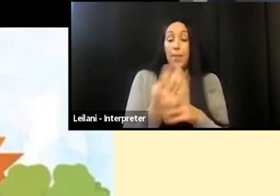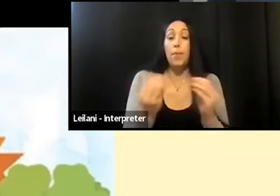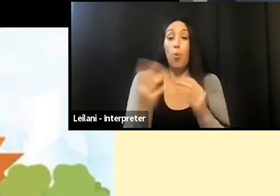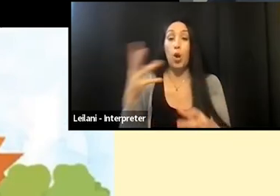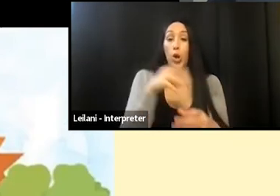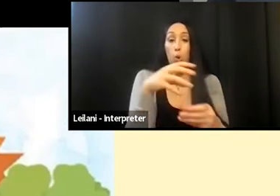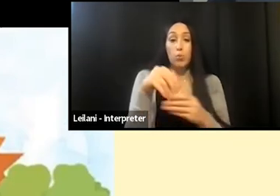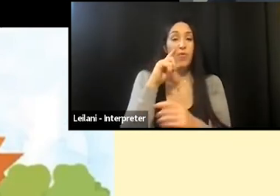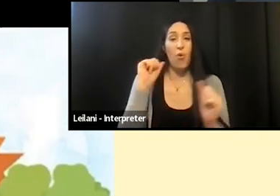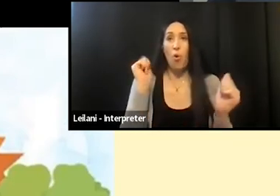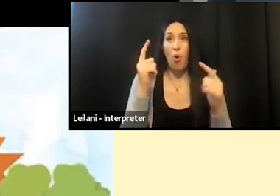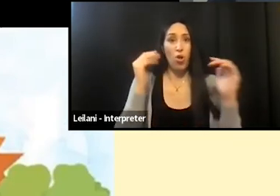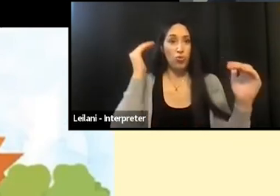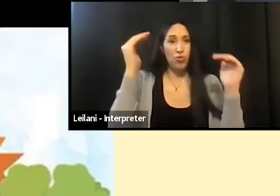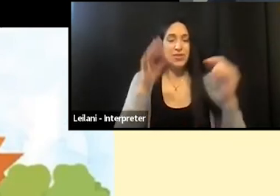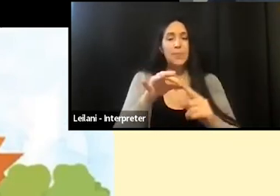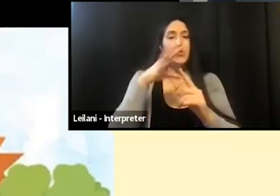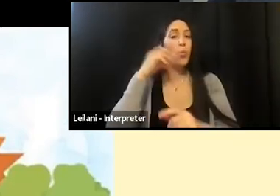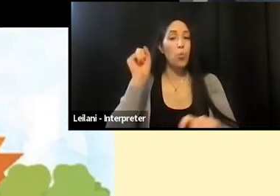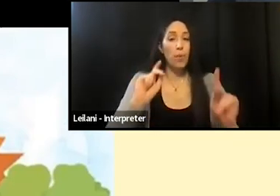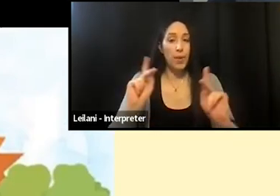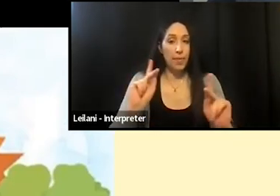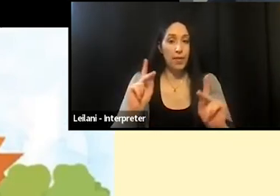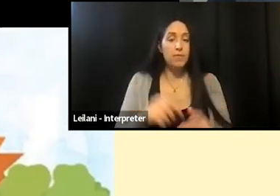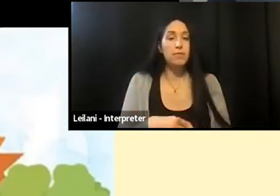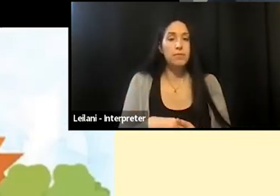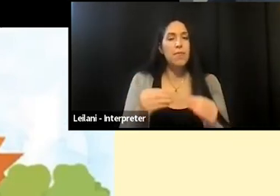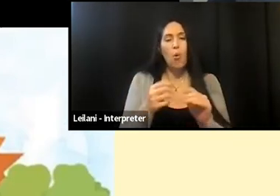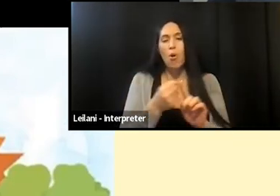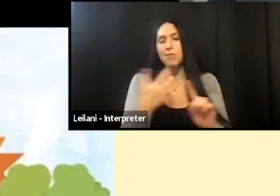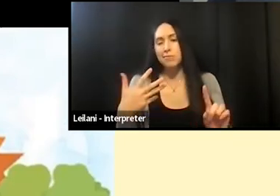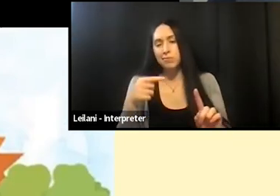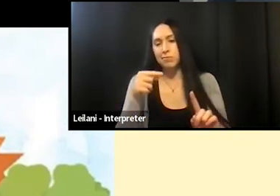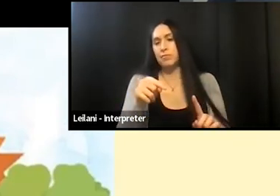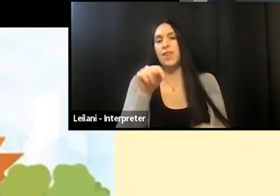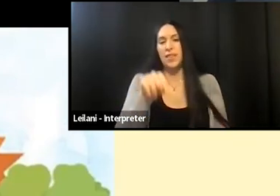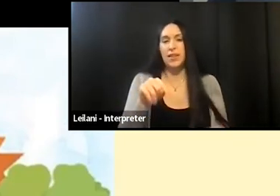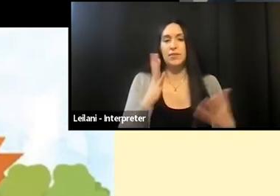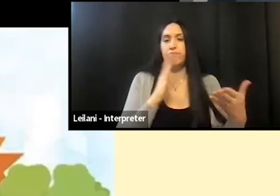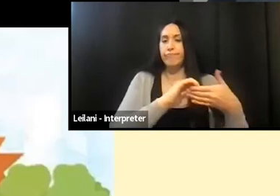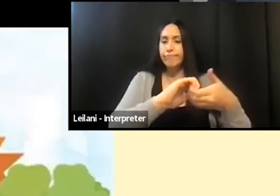A little bit about the Miami-Dade Age-Friendly Initiative. We are a collaborative effort that is intended